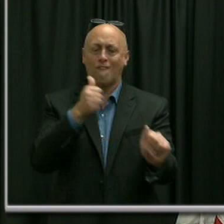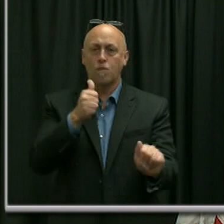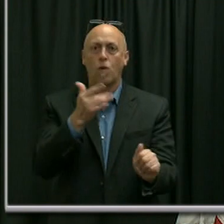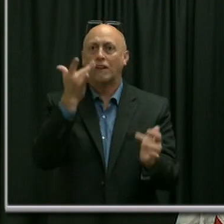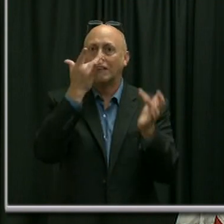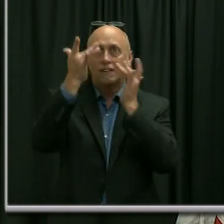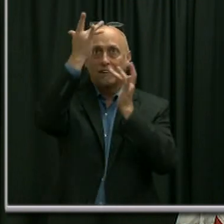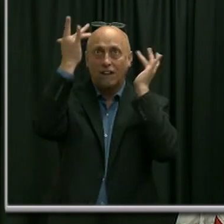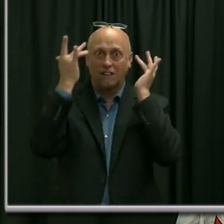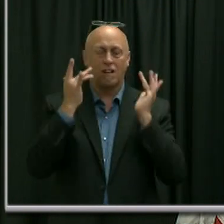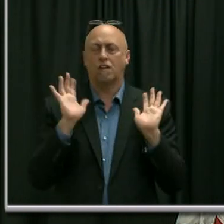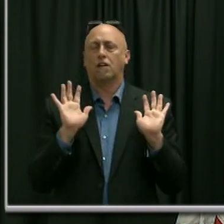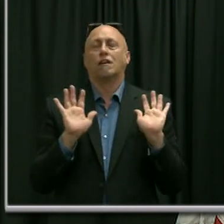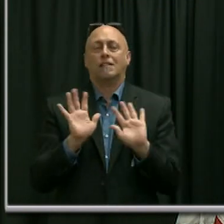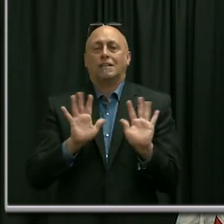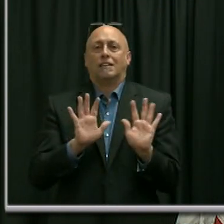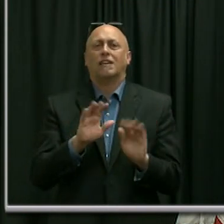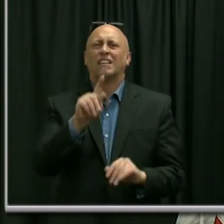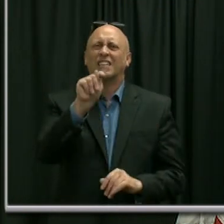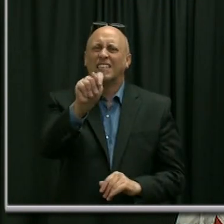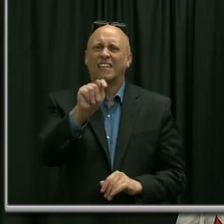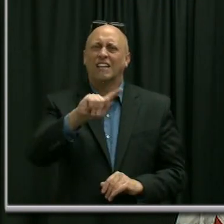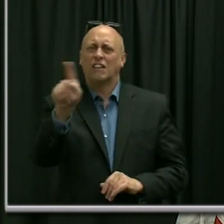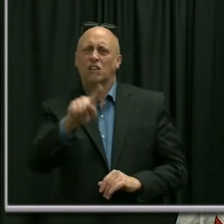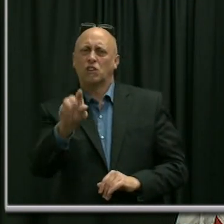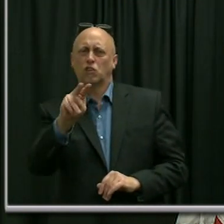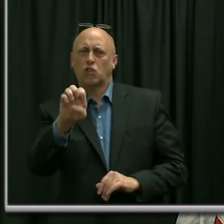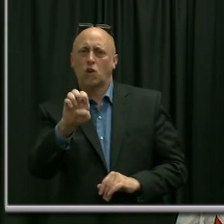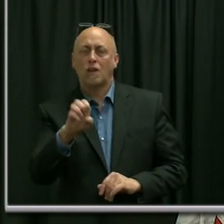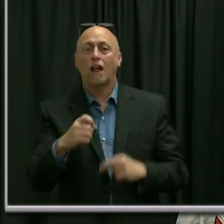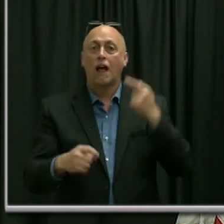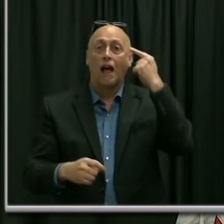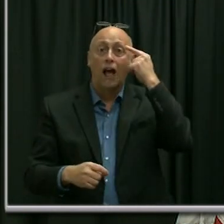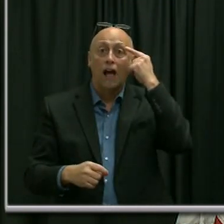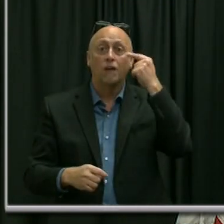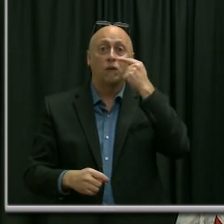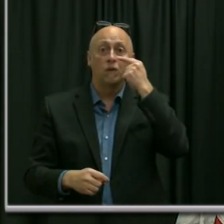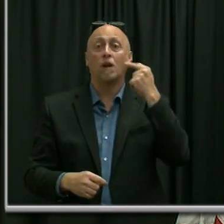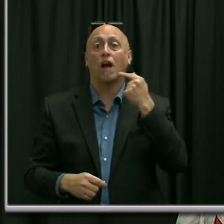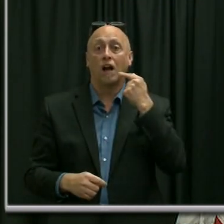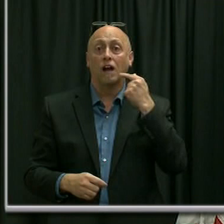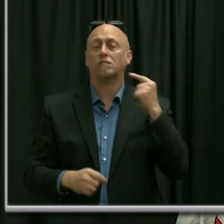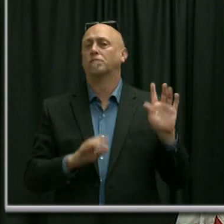TIMES A DAY IN FACT SOME PEOPLE DO IT SEVERAL TIMES EACH HOUR.